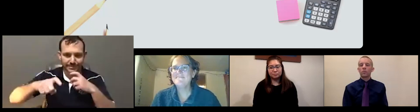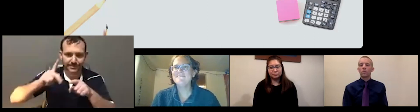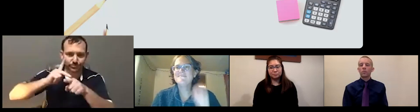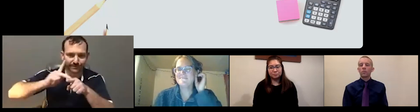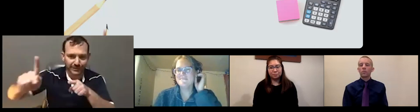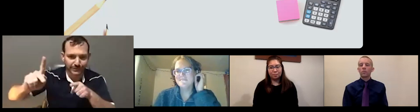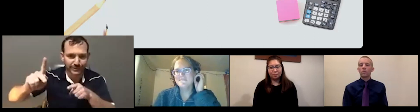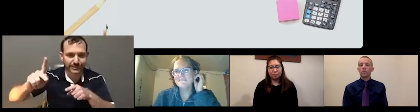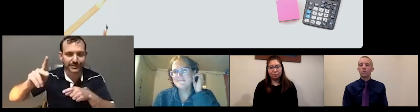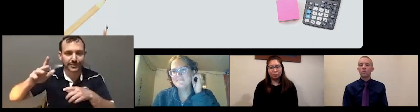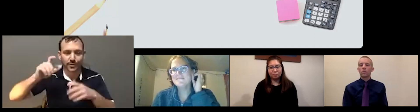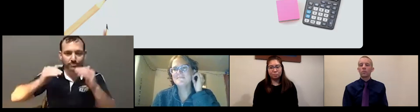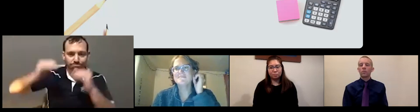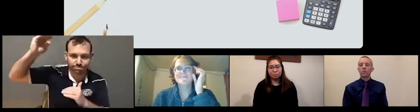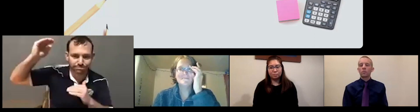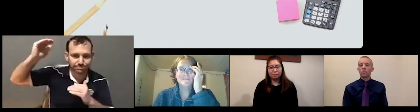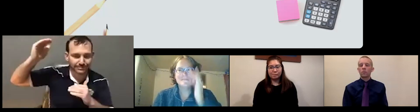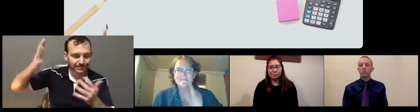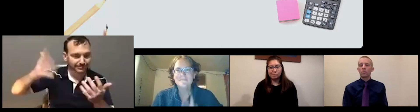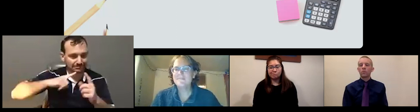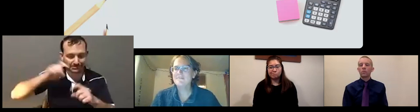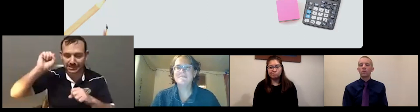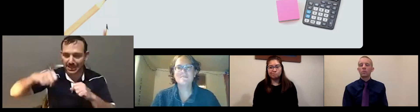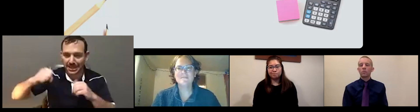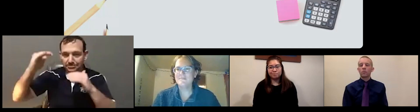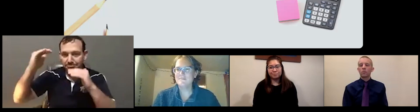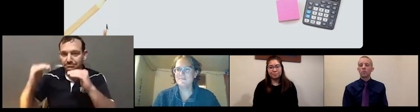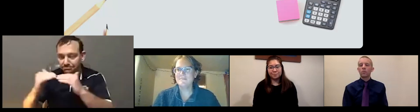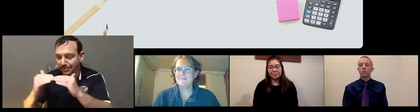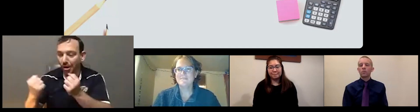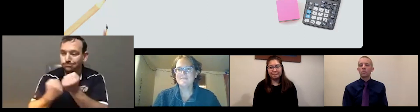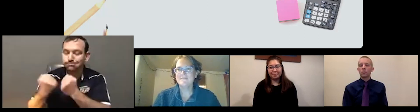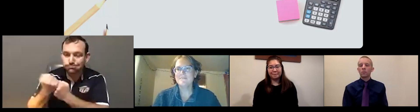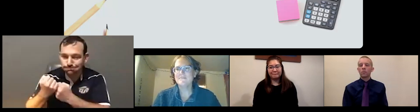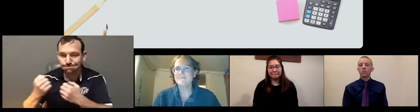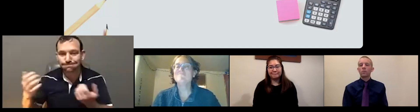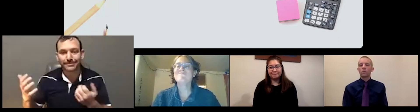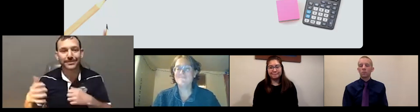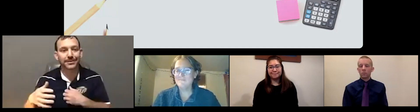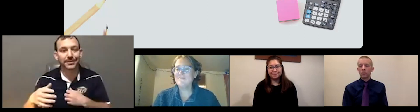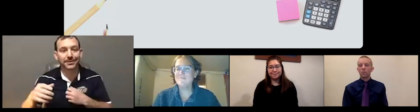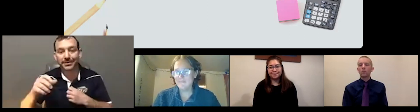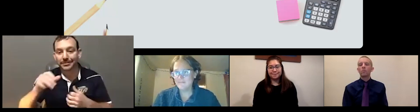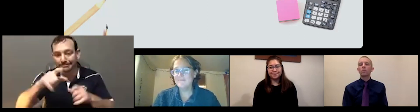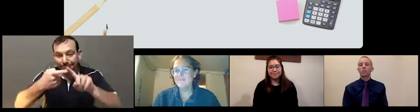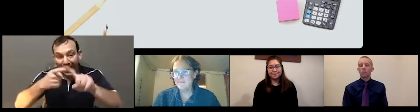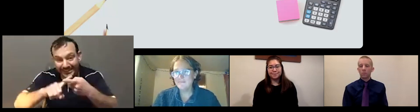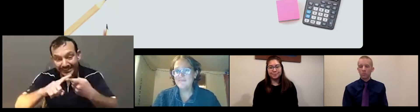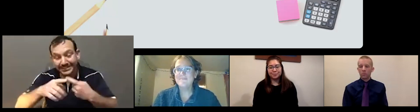to be professional or in a higher position, but they can be peers, friends, or